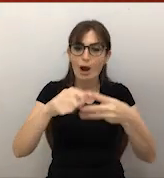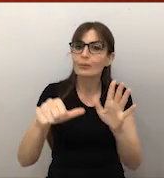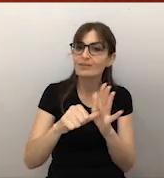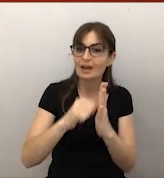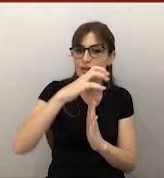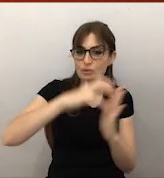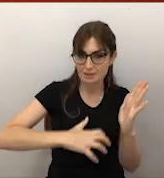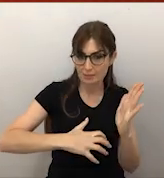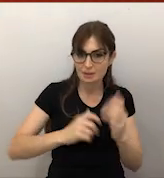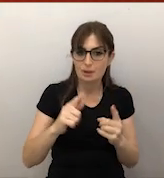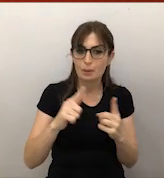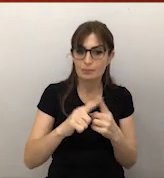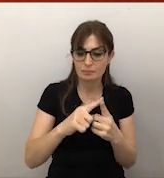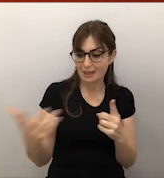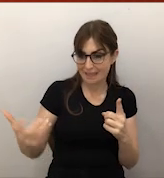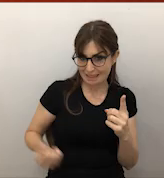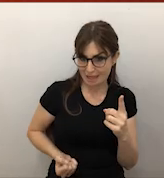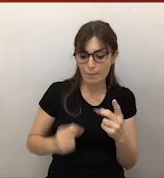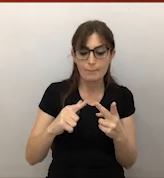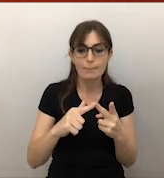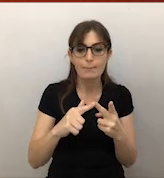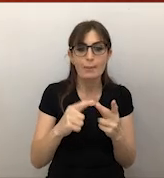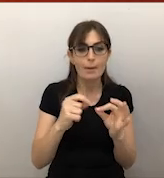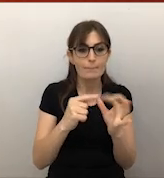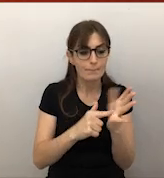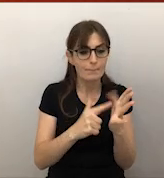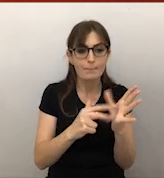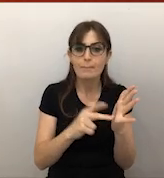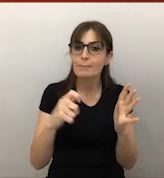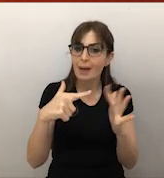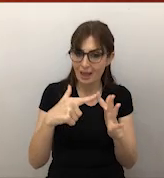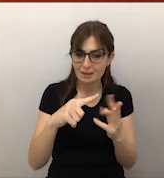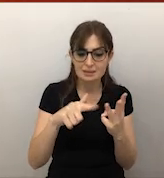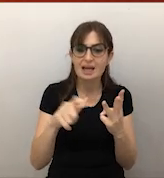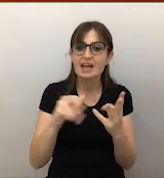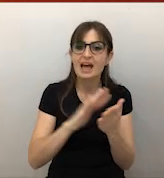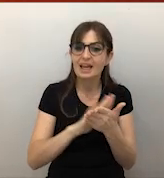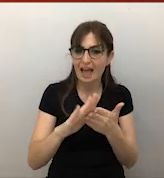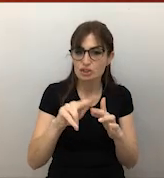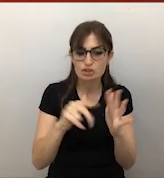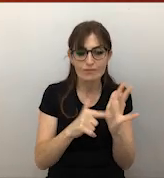statements being the income statement, the balance sheet, and the cash cashflow statement,